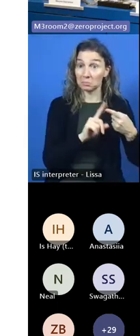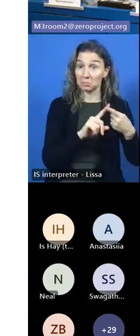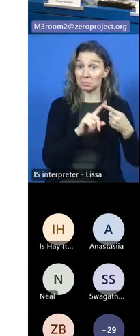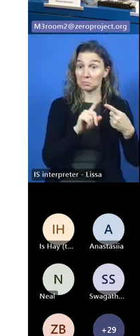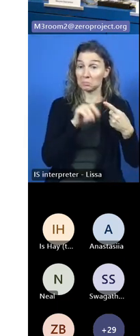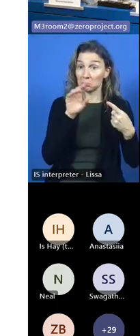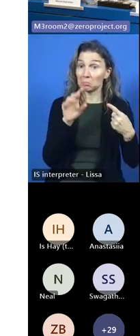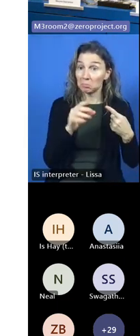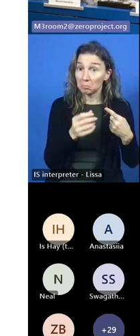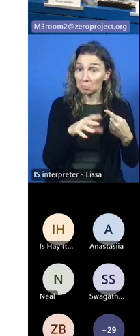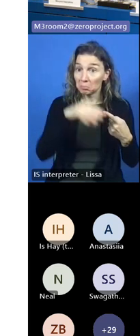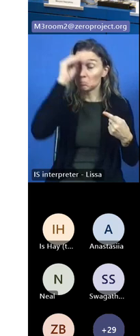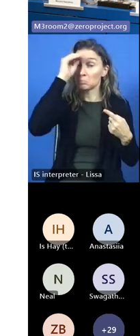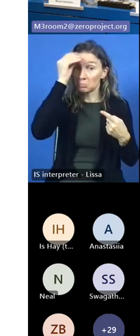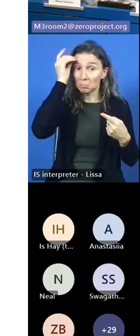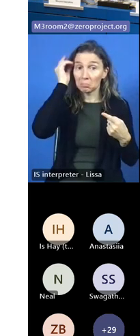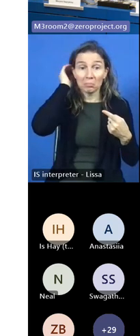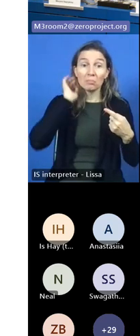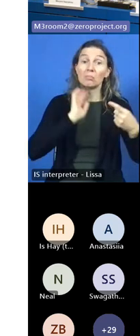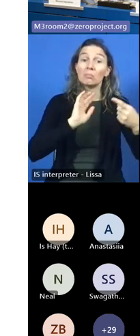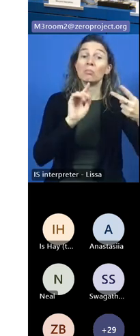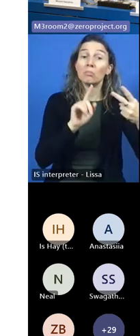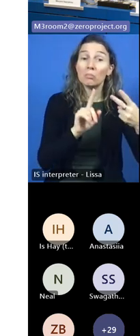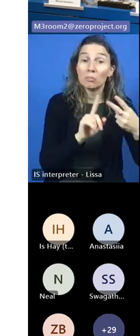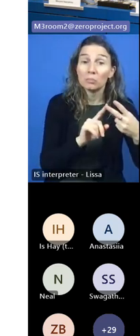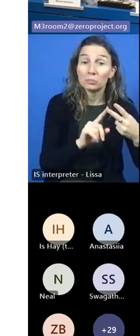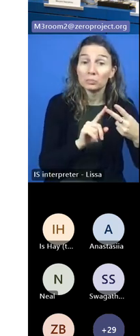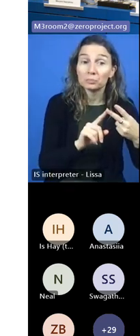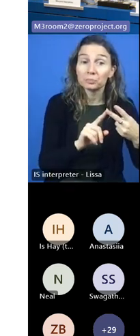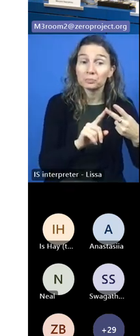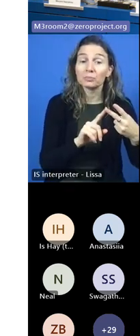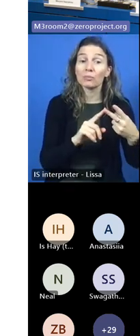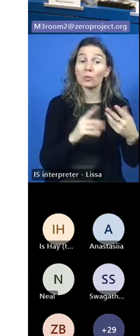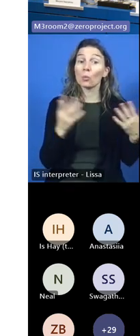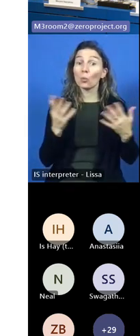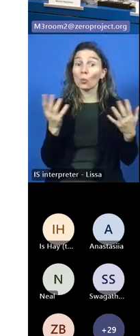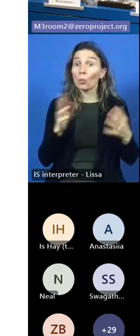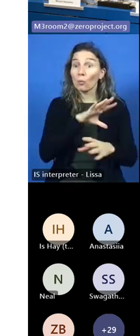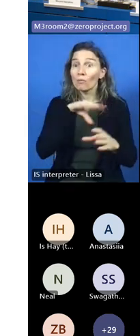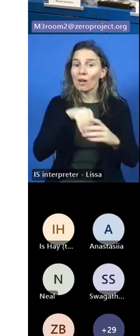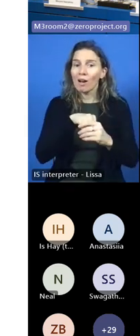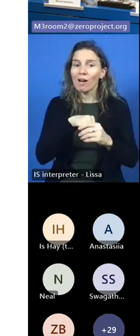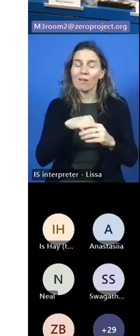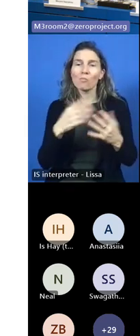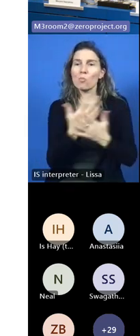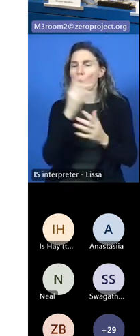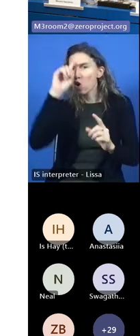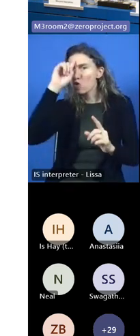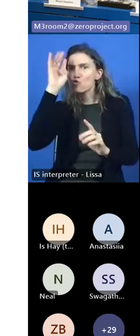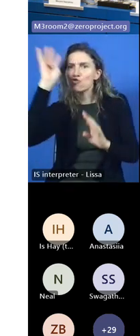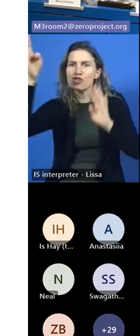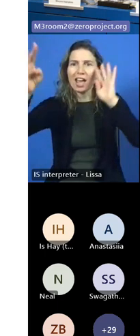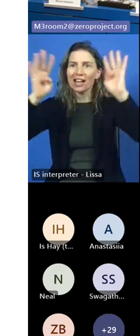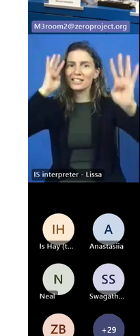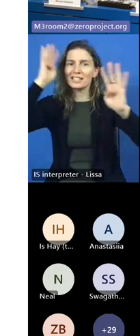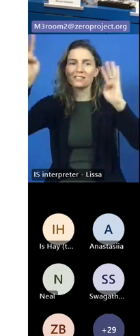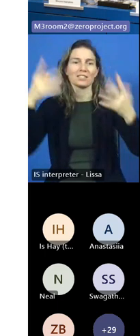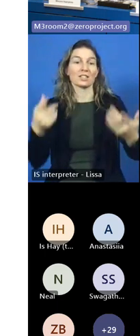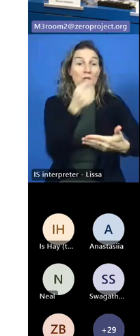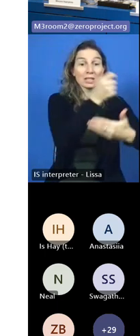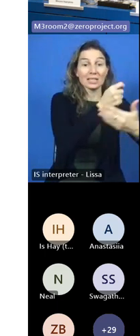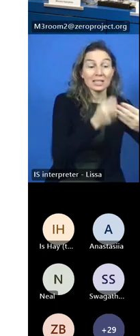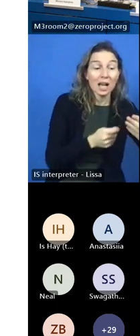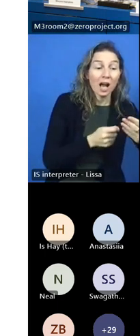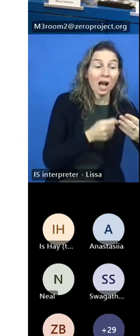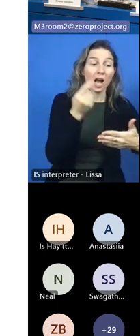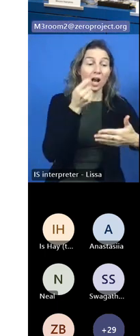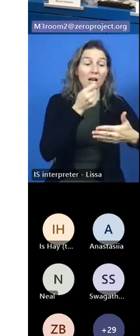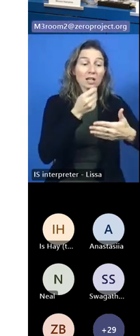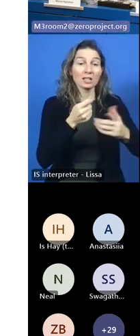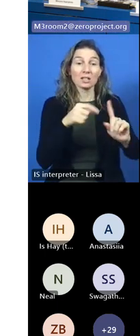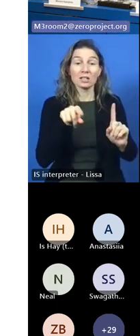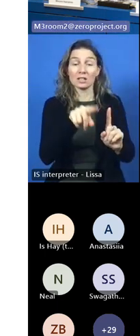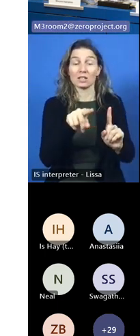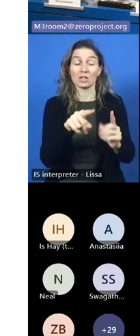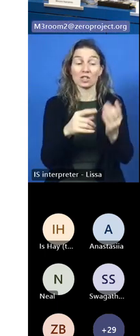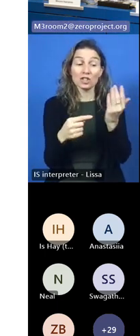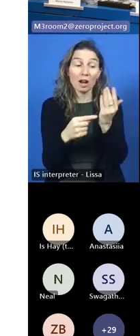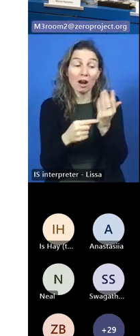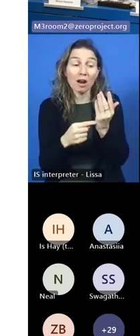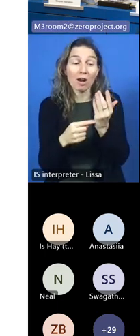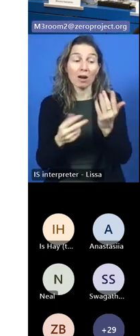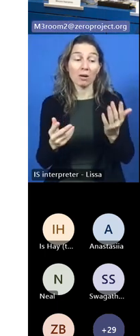freelancing is creative industries. For example, design or copywriting. Number three, young people